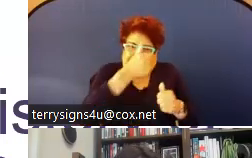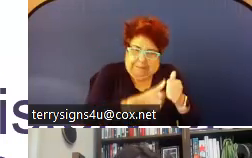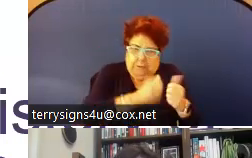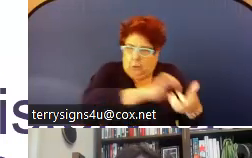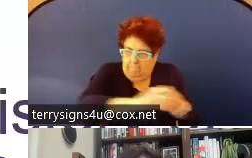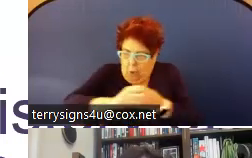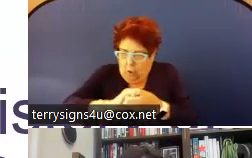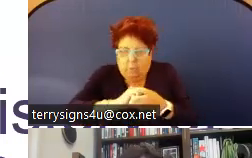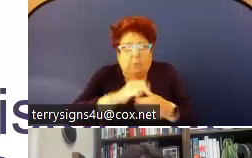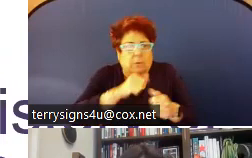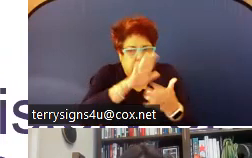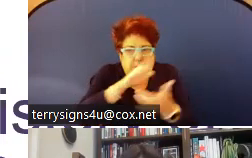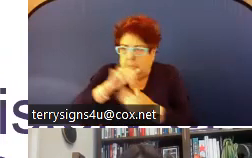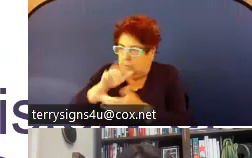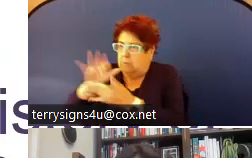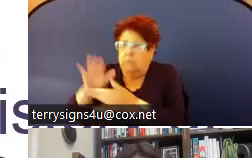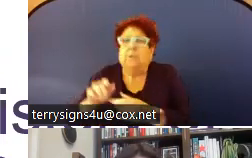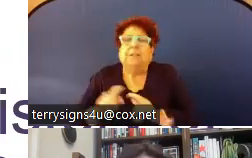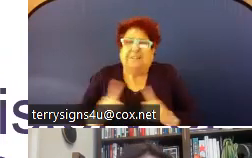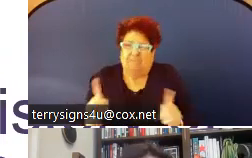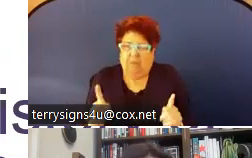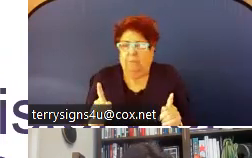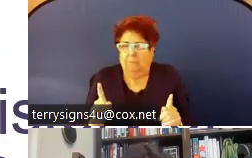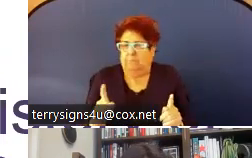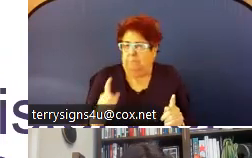the readiness of the different partners. It doesn't always start and everything